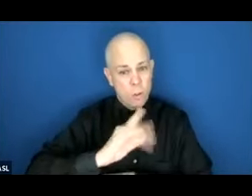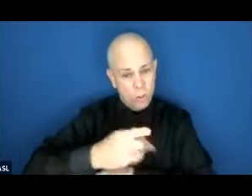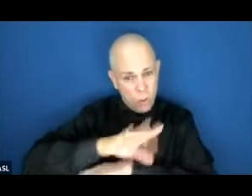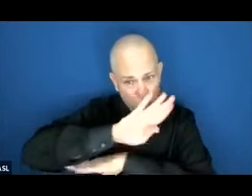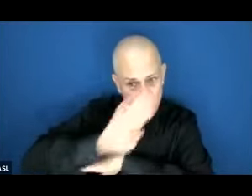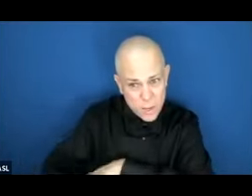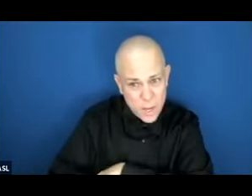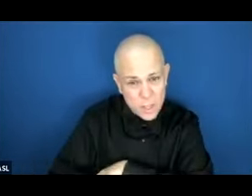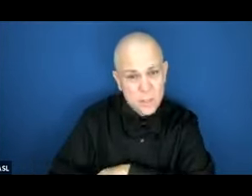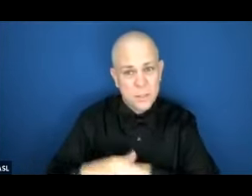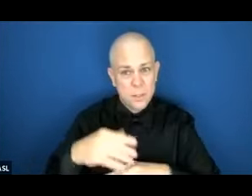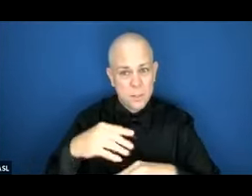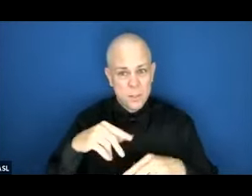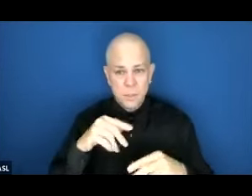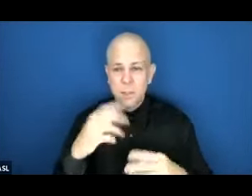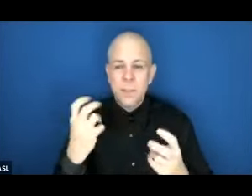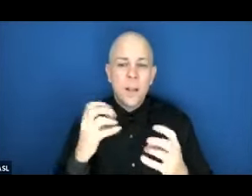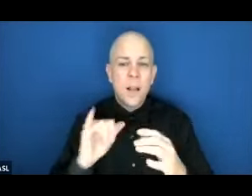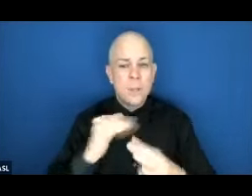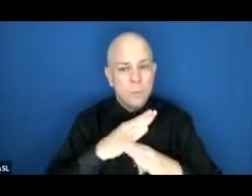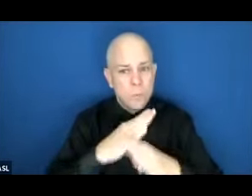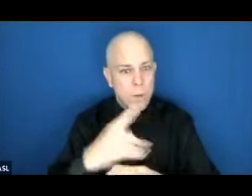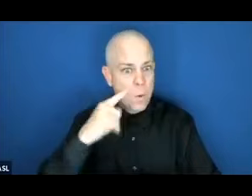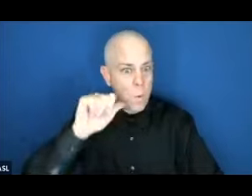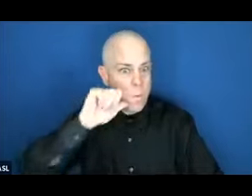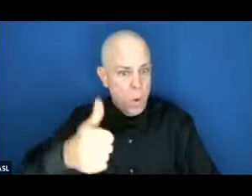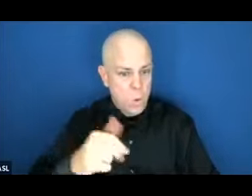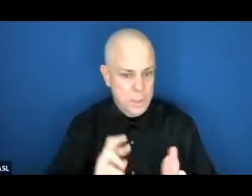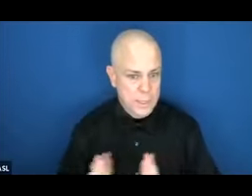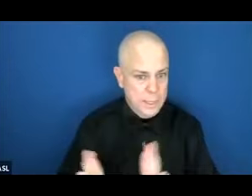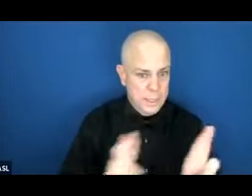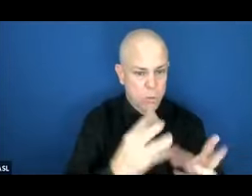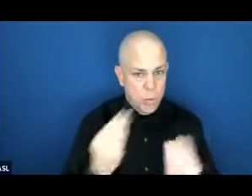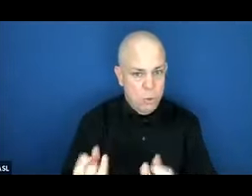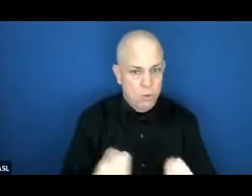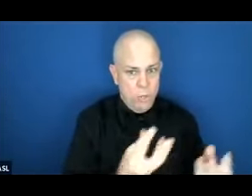drainages in addition to we've had our air attack